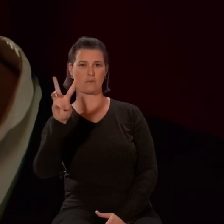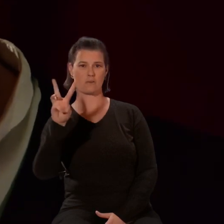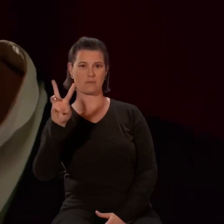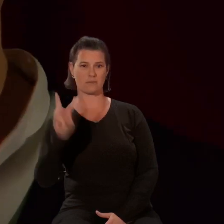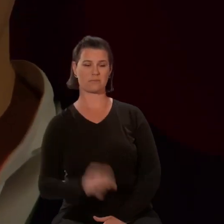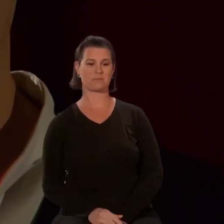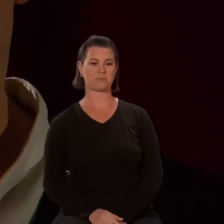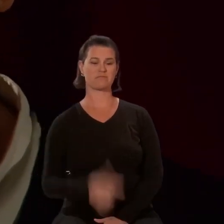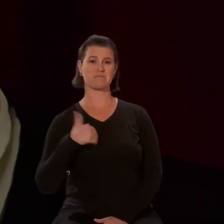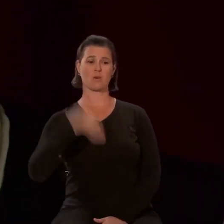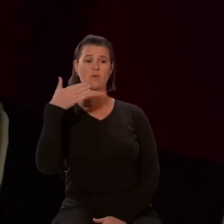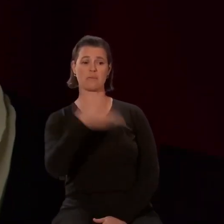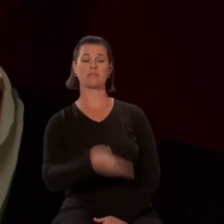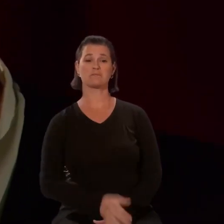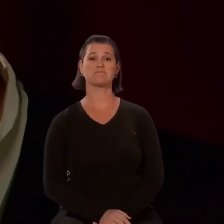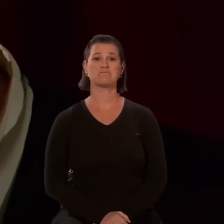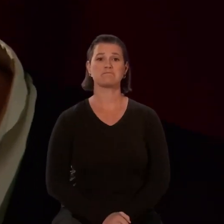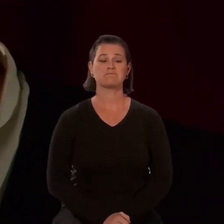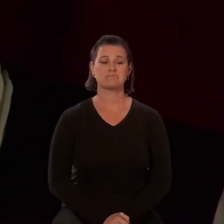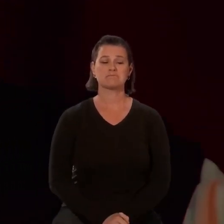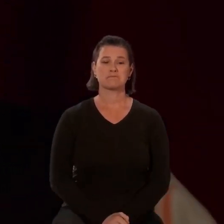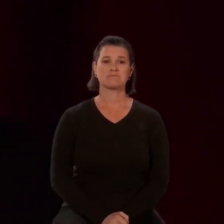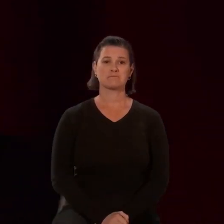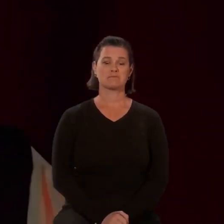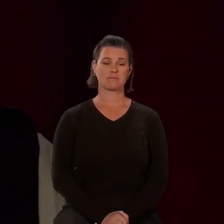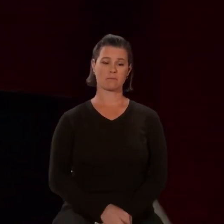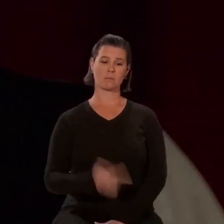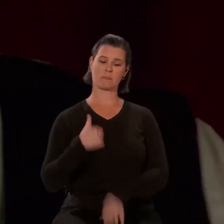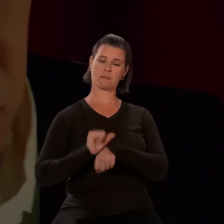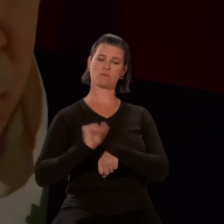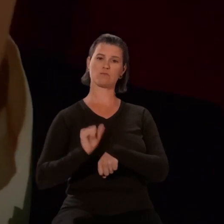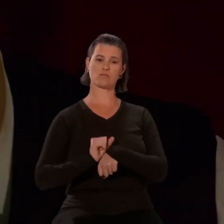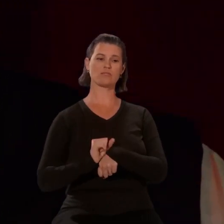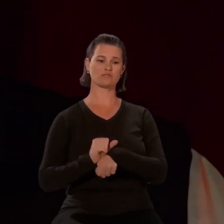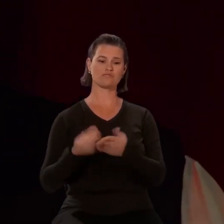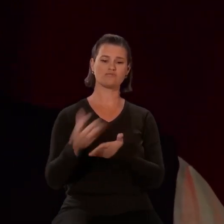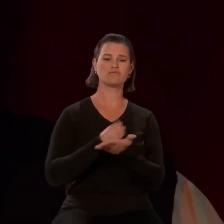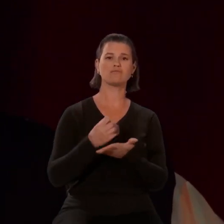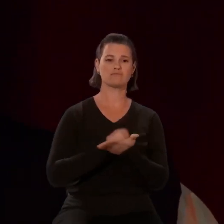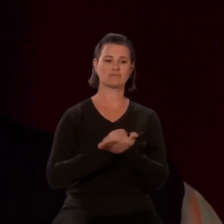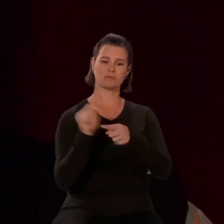I grew up there, made my living training horses and whatnot.